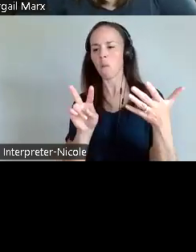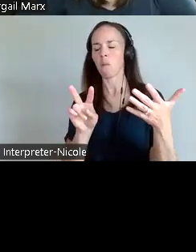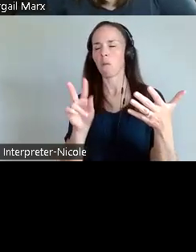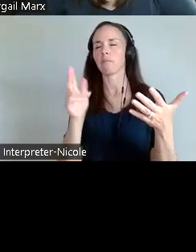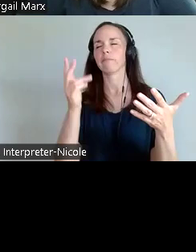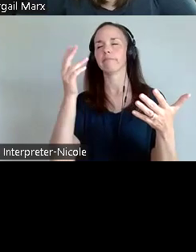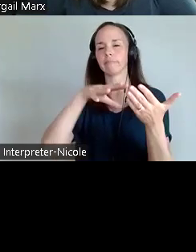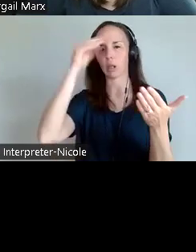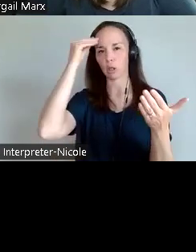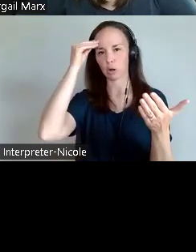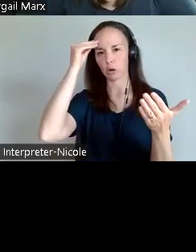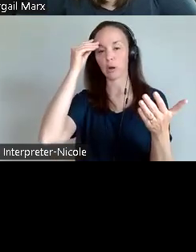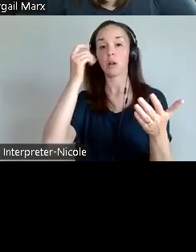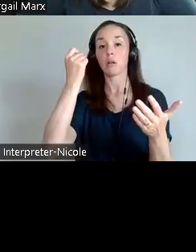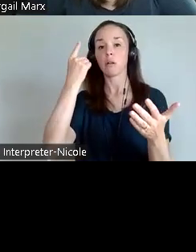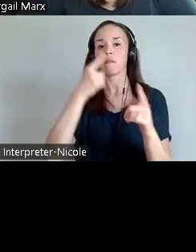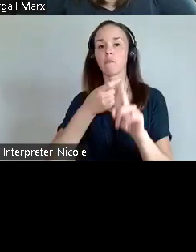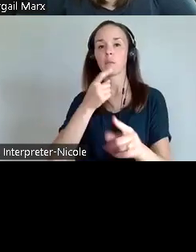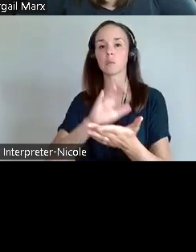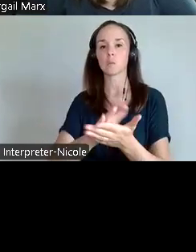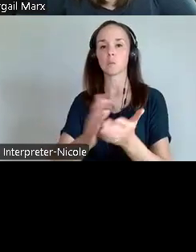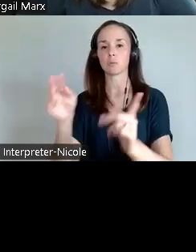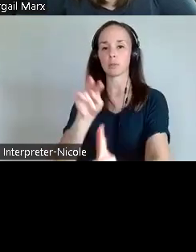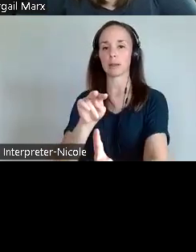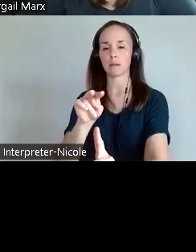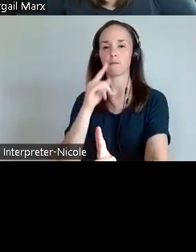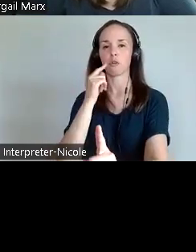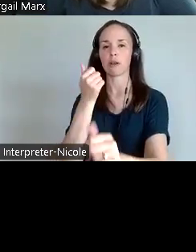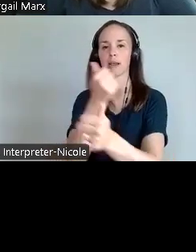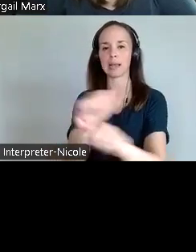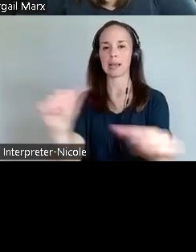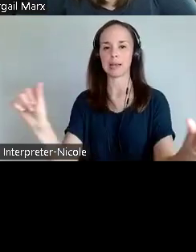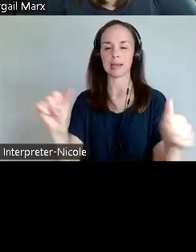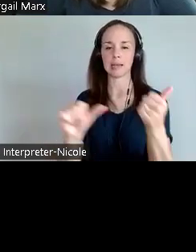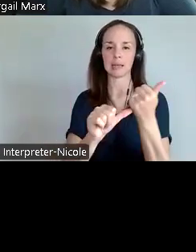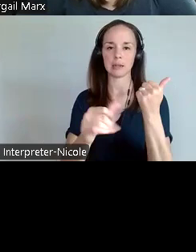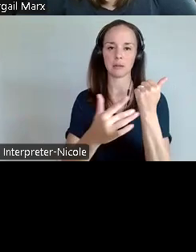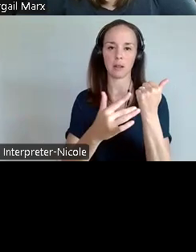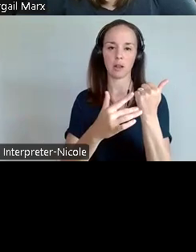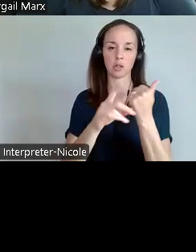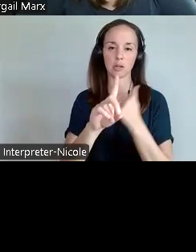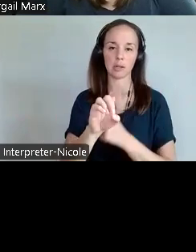from the school-based perspective of all assistive technology devices and services, but it does have